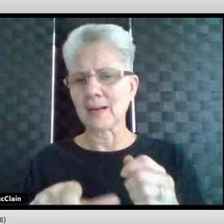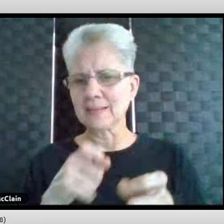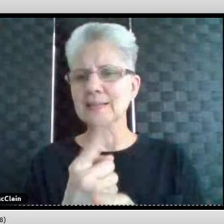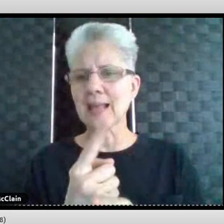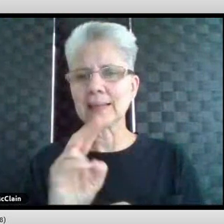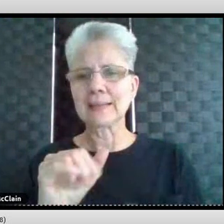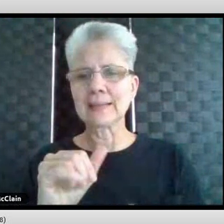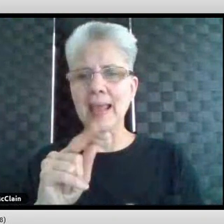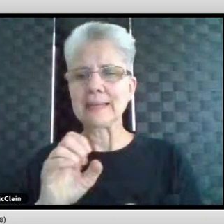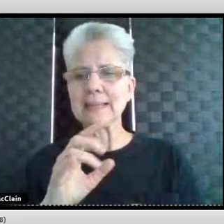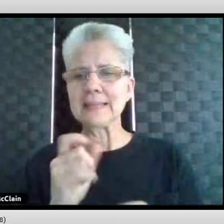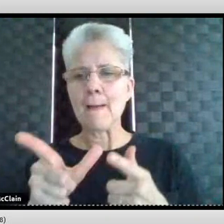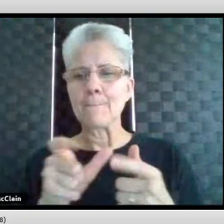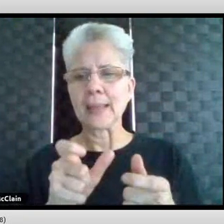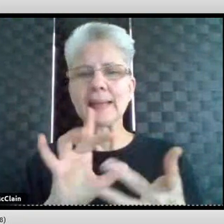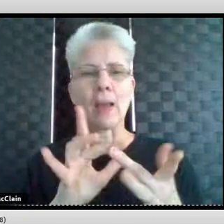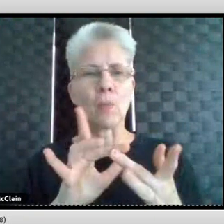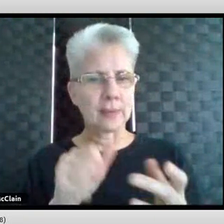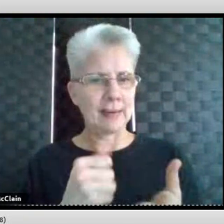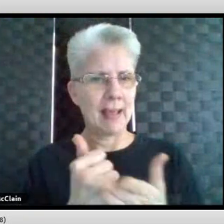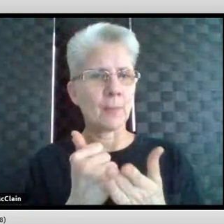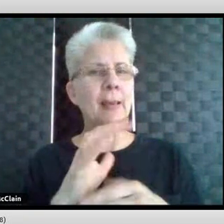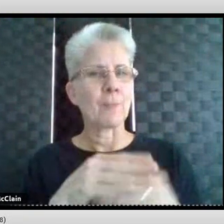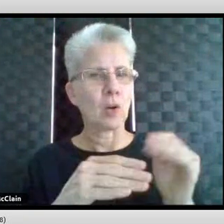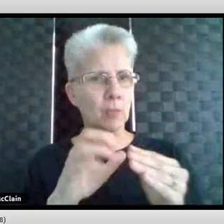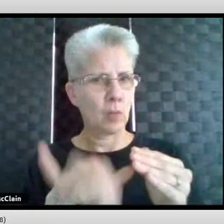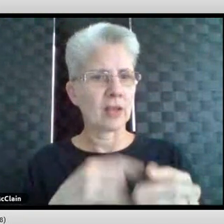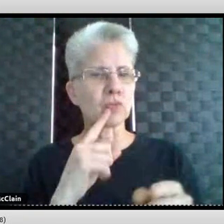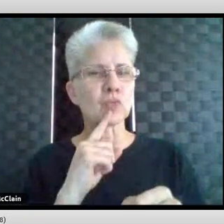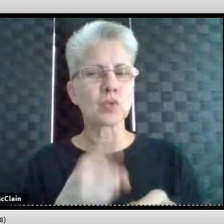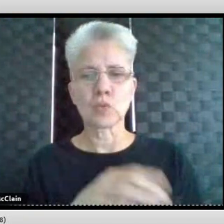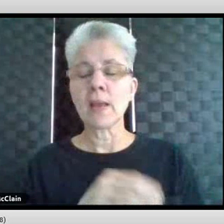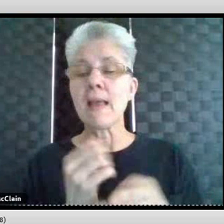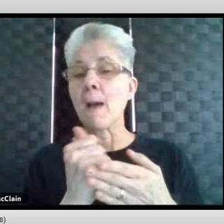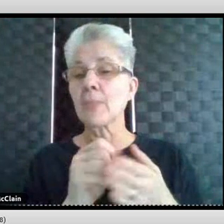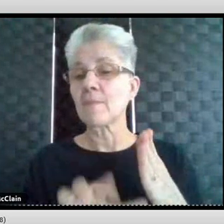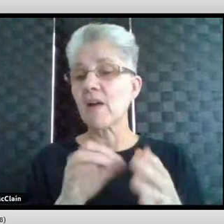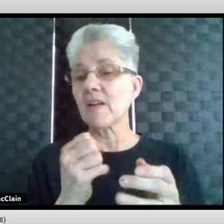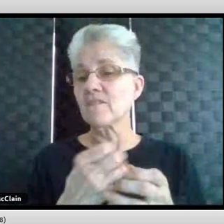Speed networking -- Help them get more comfortable with that. Help them find a few phrases they feel comfortable